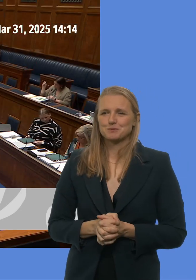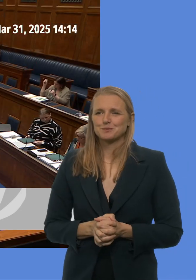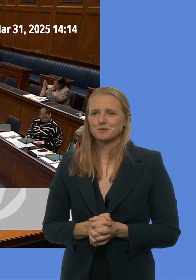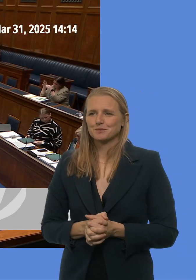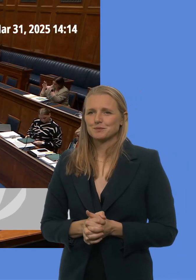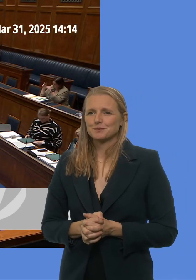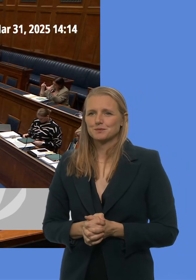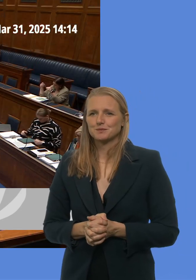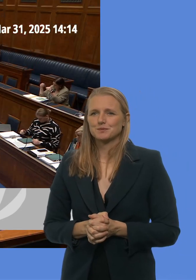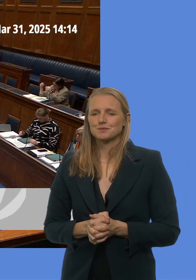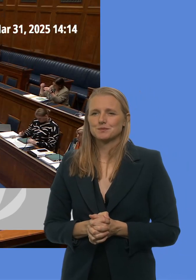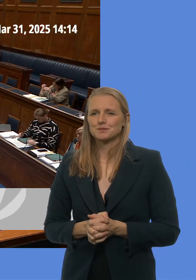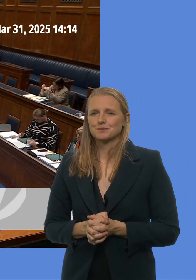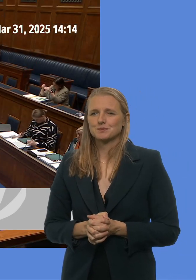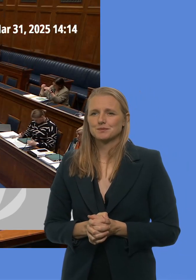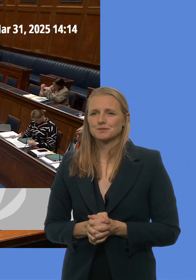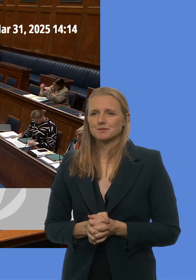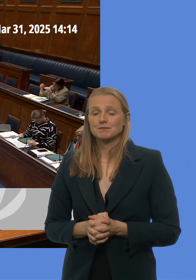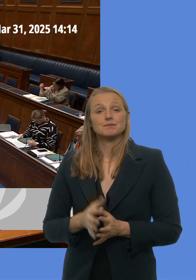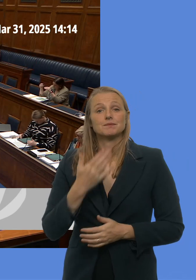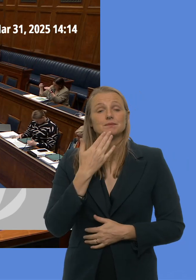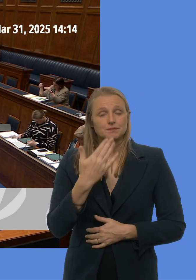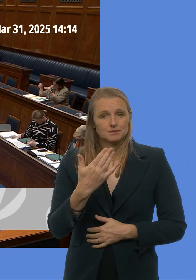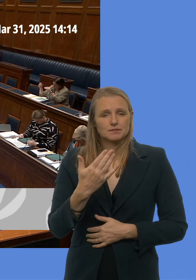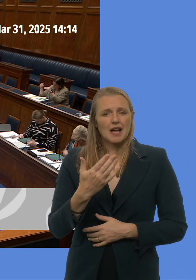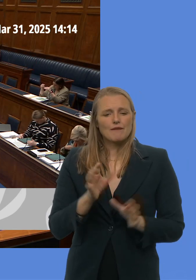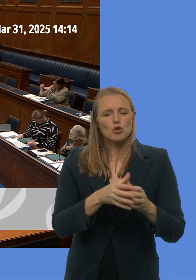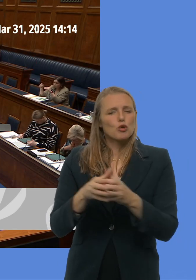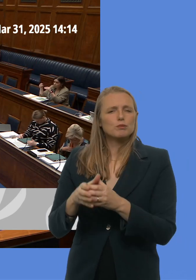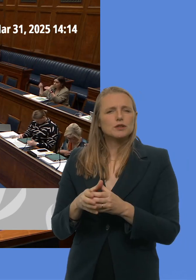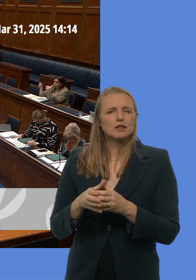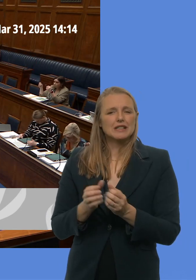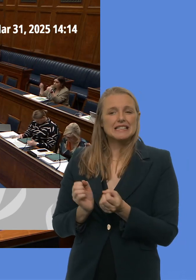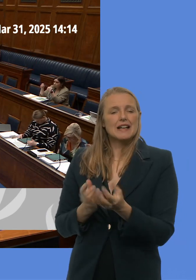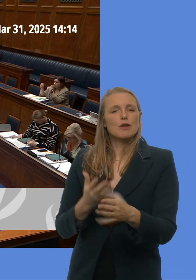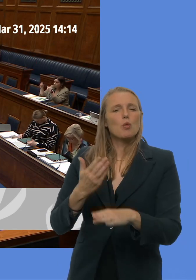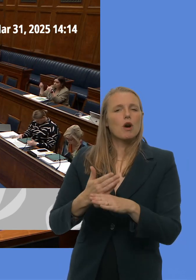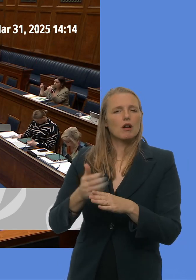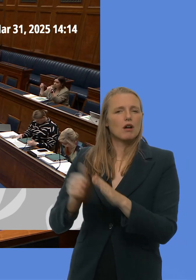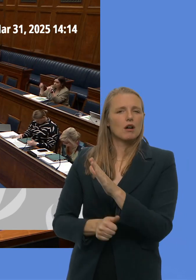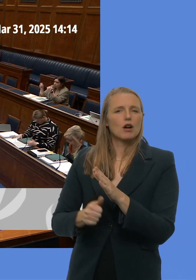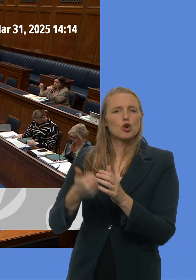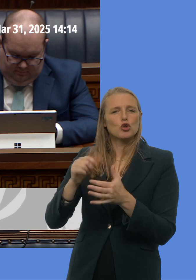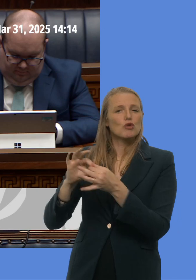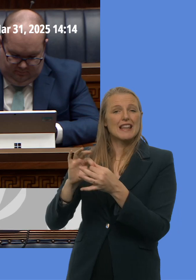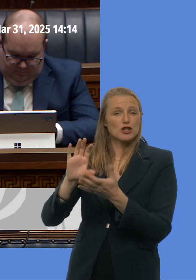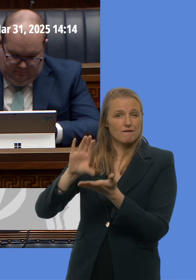Thank you, Mr Speaker. The groups serving under the central good relations fund and community relations council core funding programme